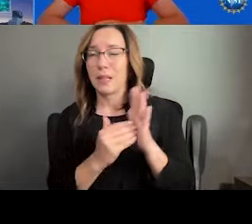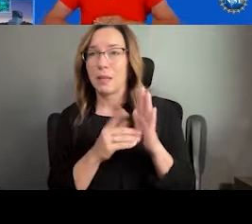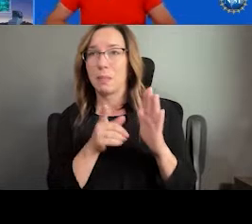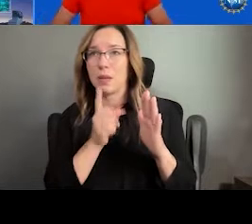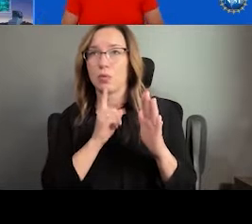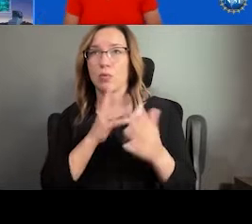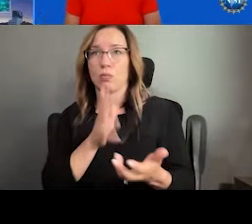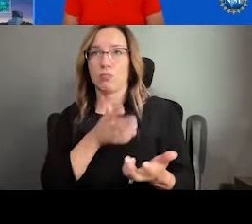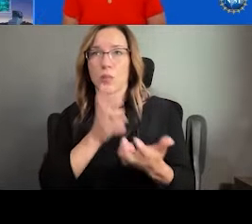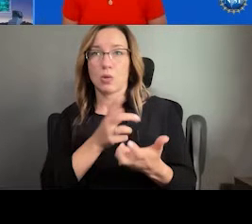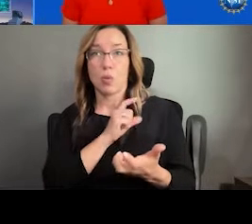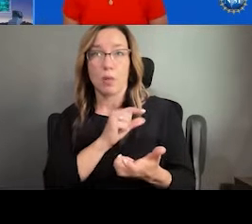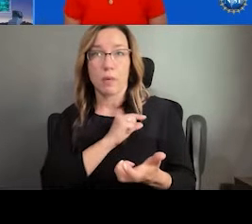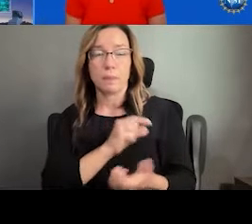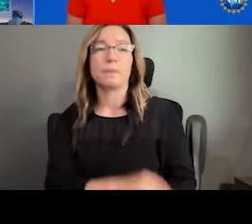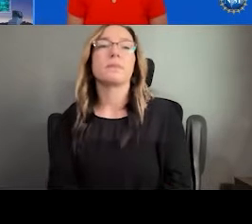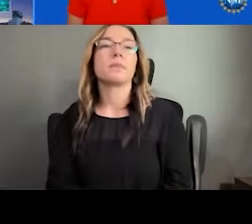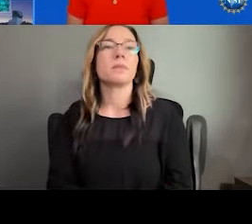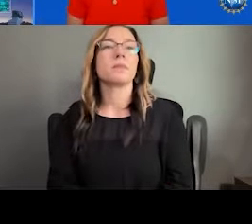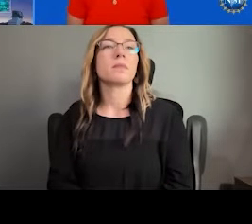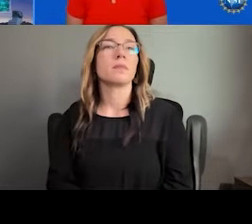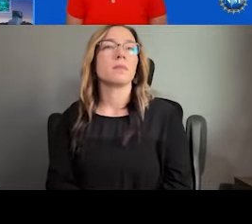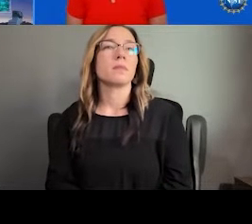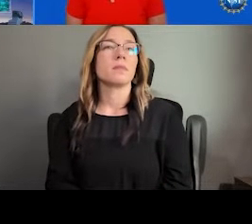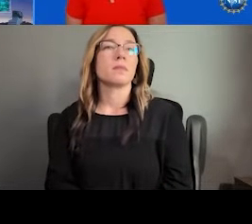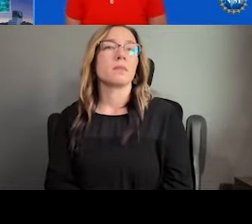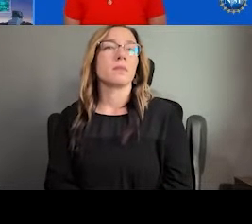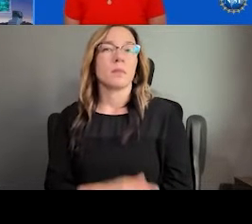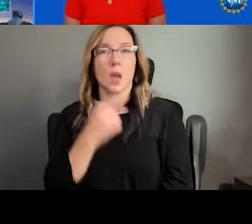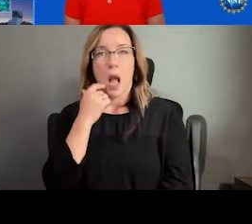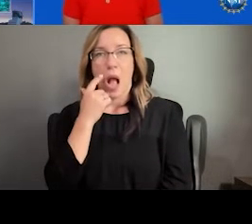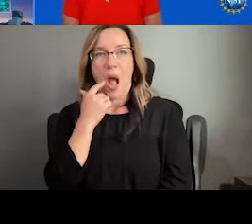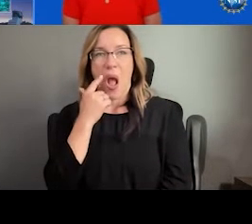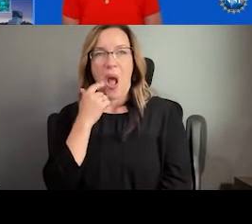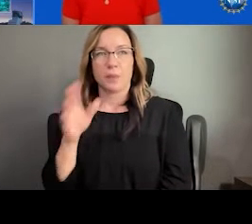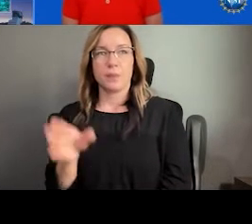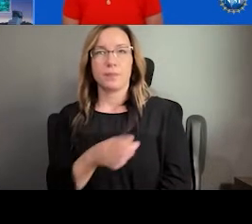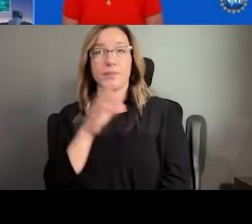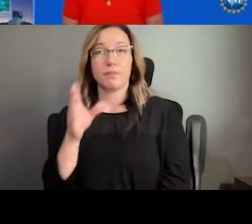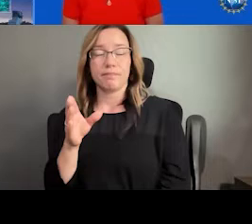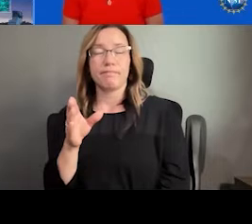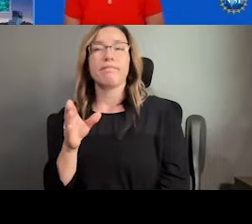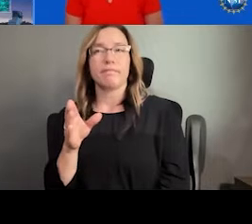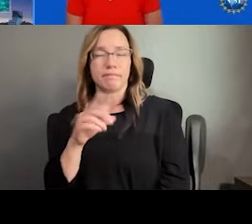The next type of eligibility that I'd like to mention is state and local governments.